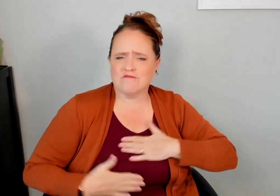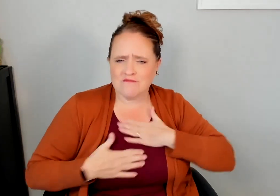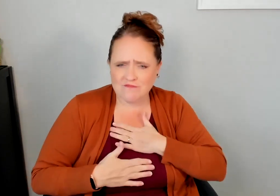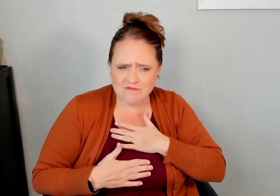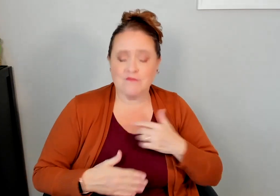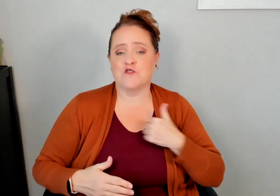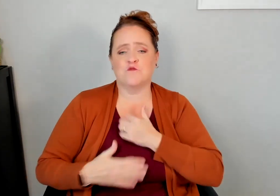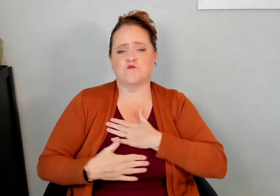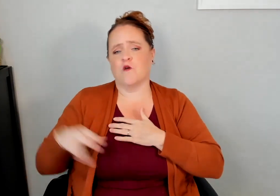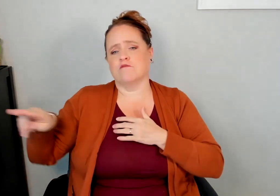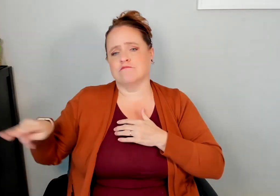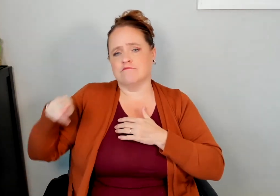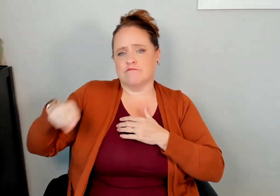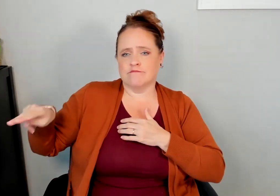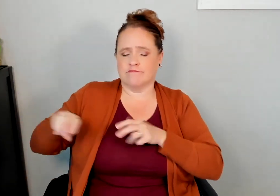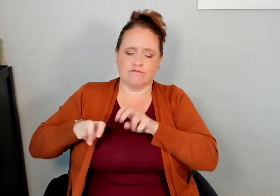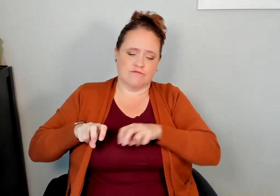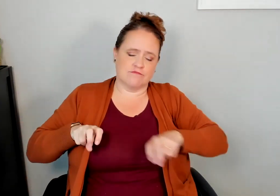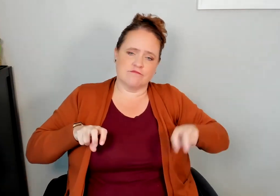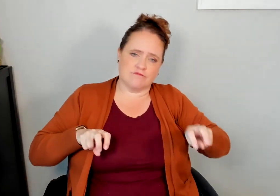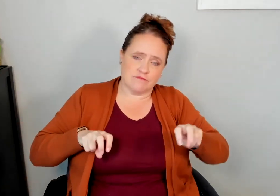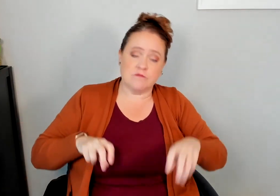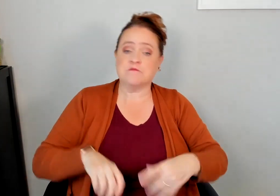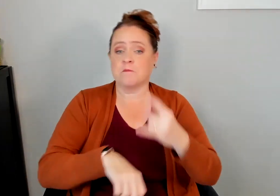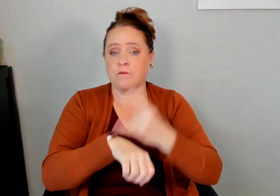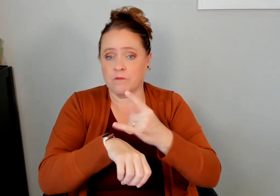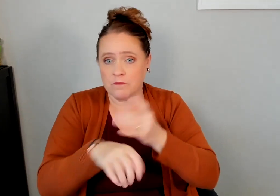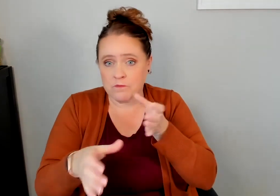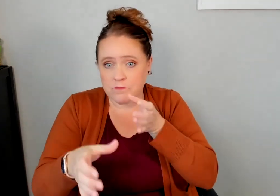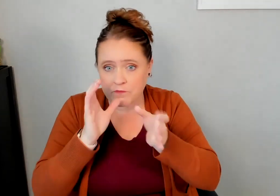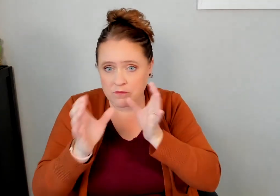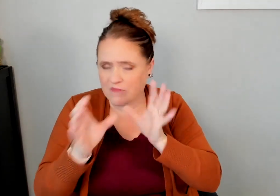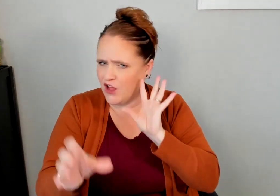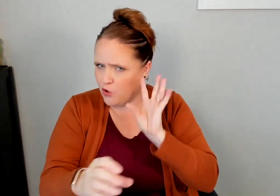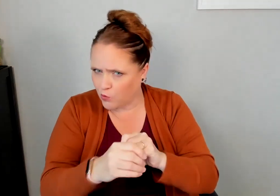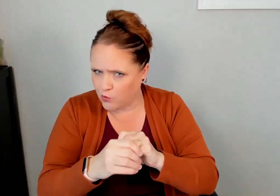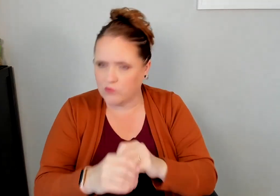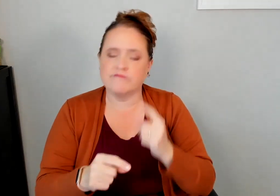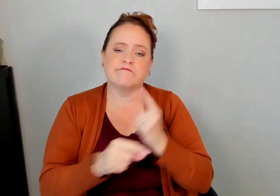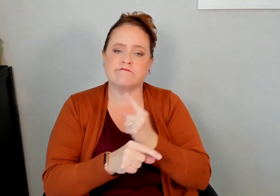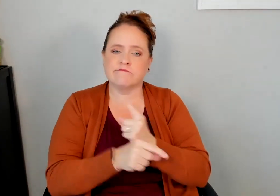and we enjoyed the hammock and the seats the drinks are included alcoholic drinks